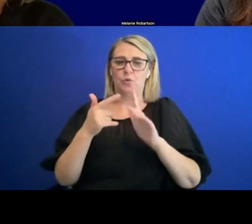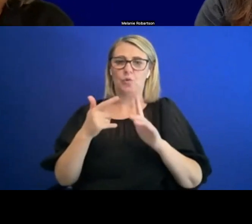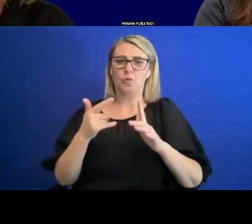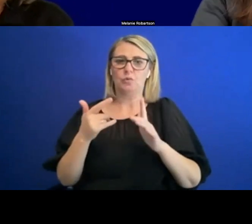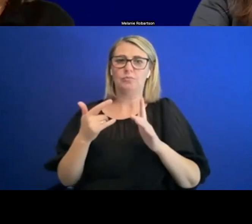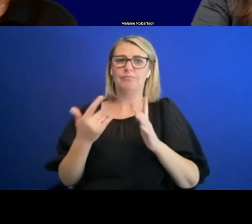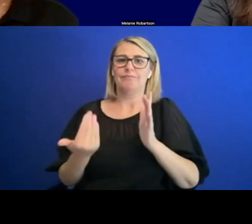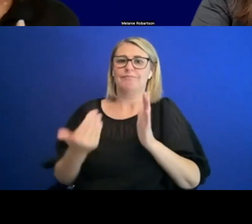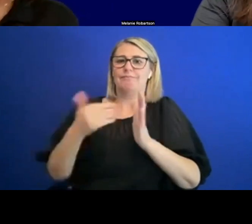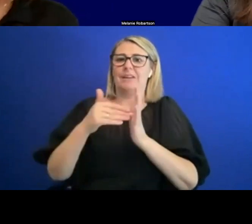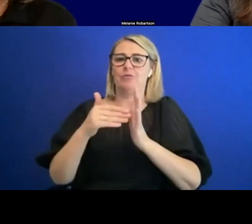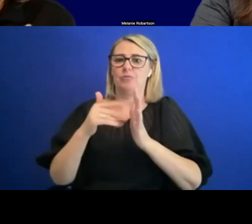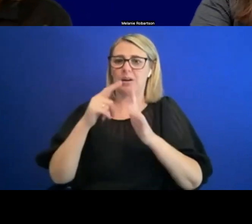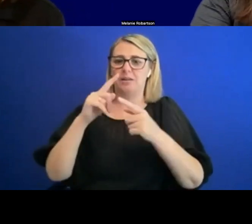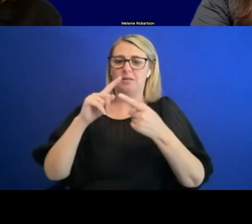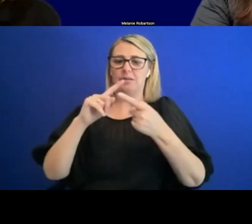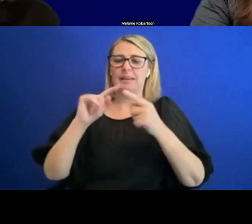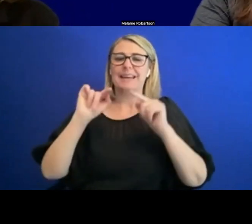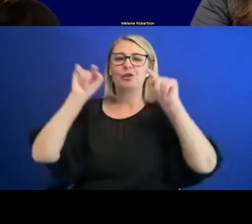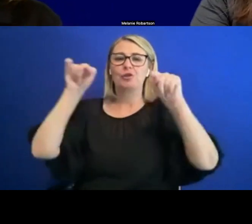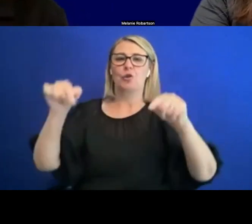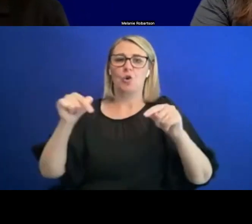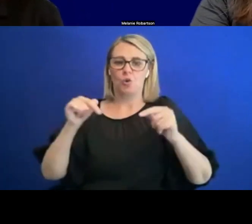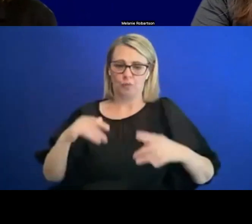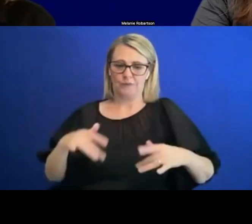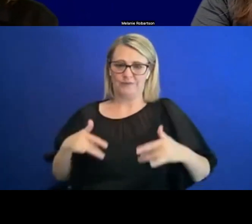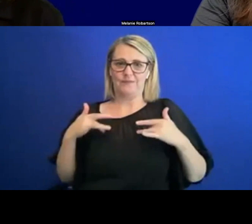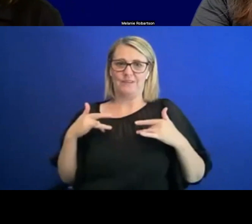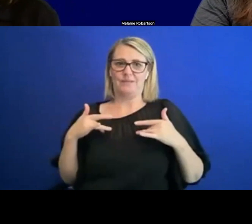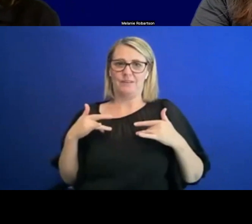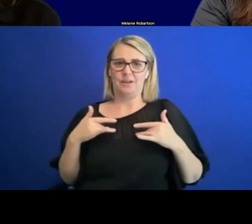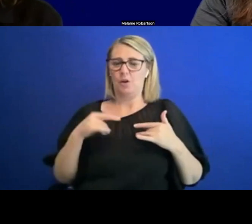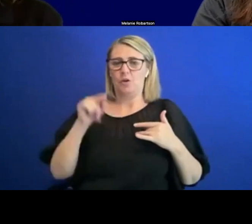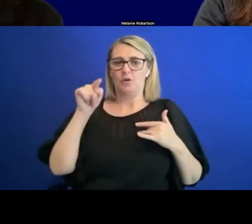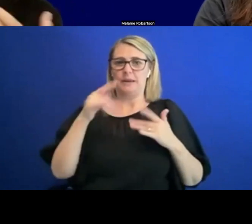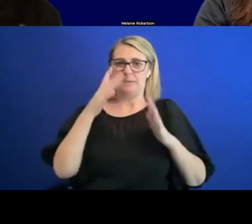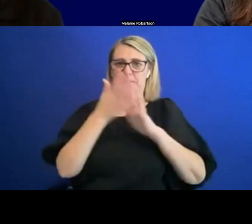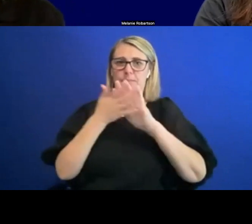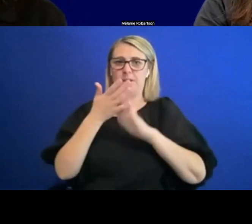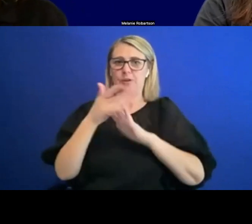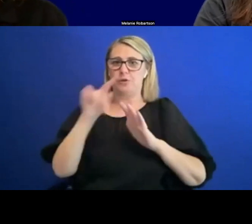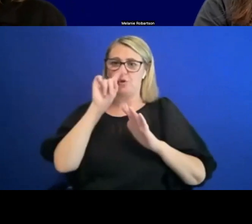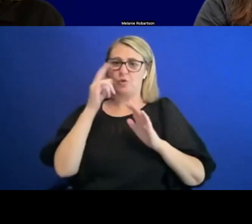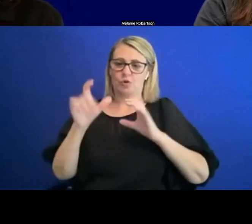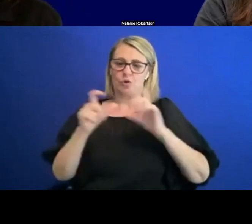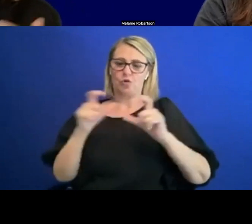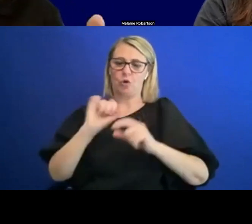very - that then allowed her not to be able to control her emotions or what she was feeling.